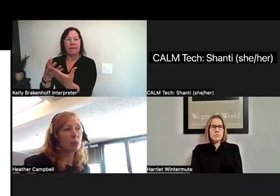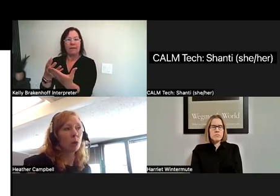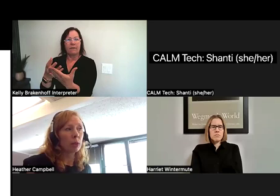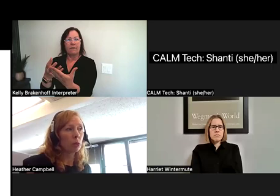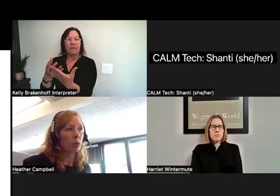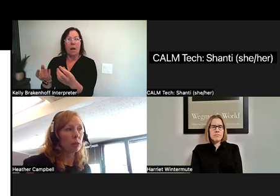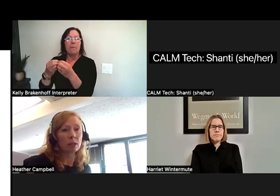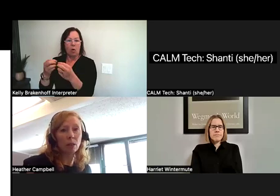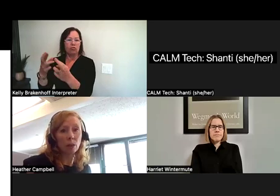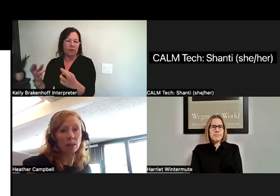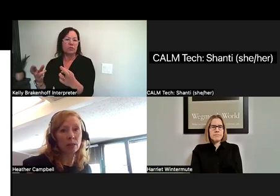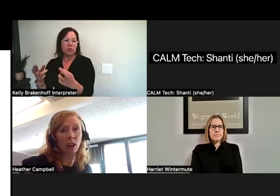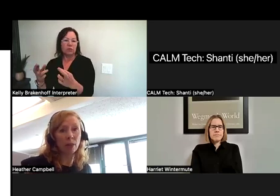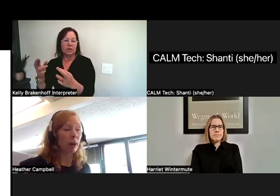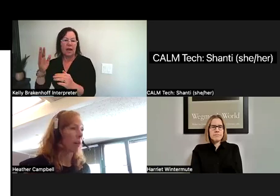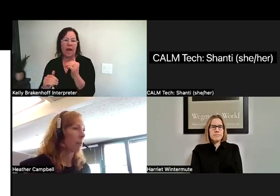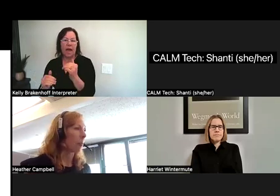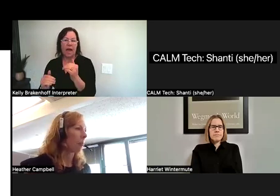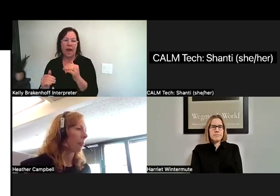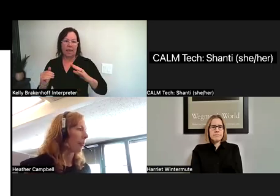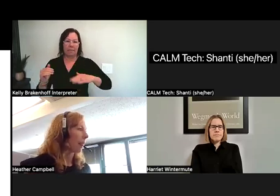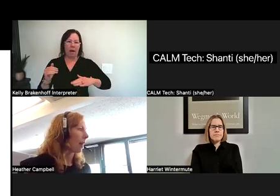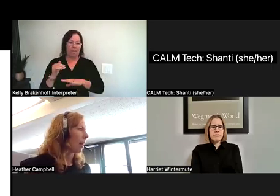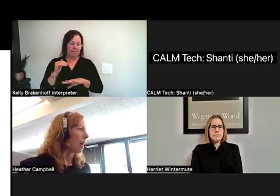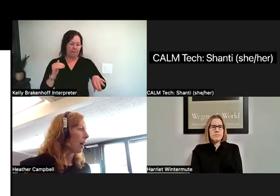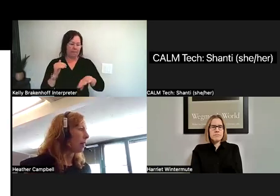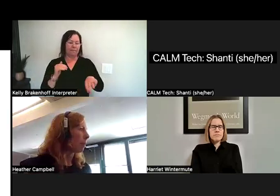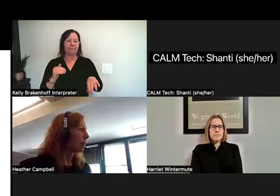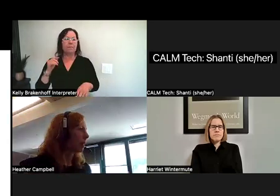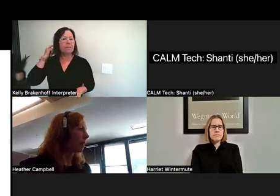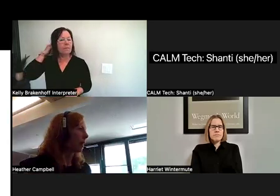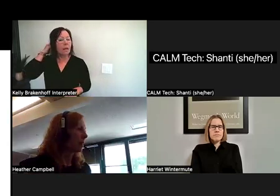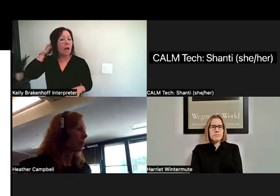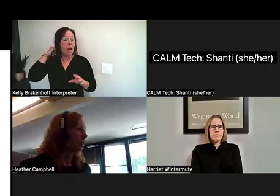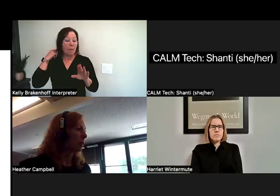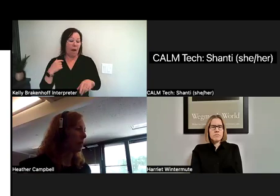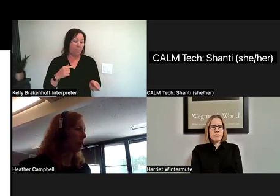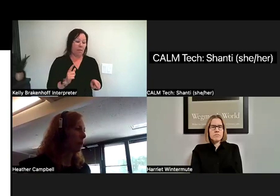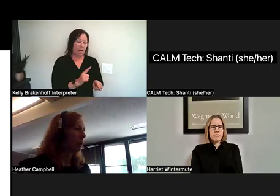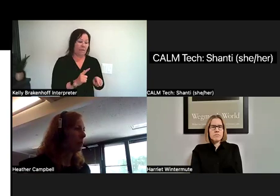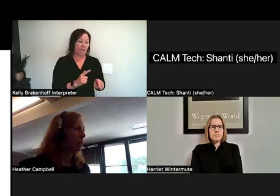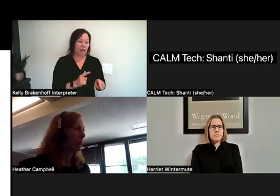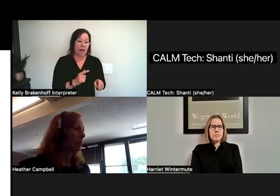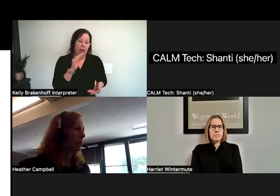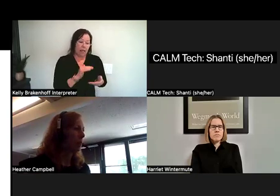more resources than the ones on the bottom. On the bottom left then these are less important but they